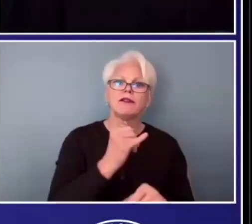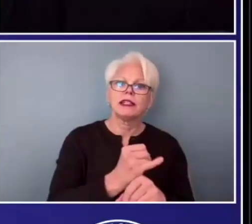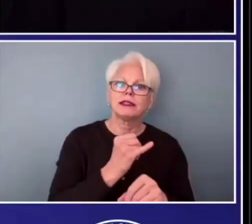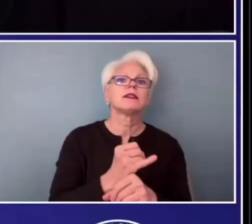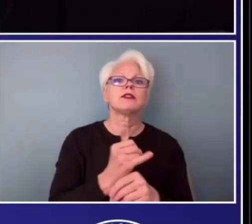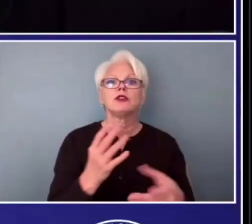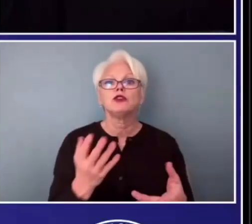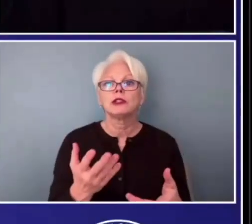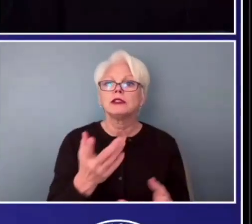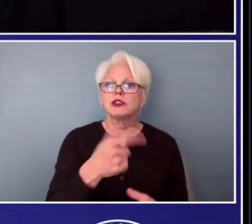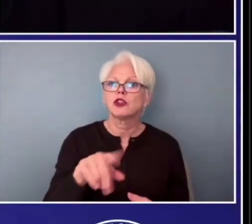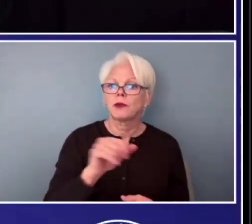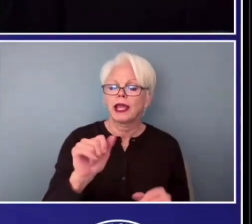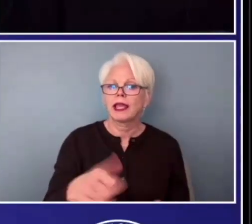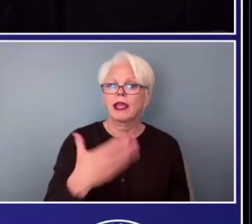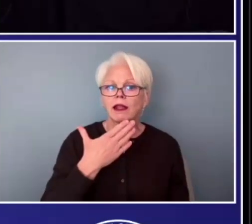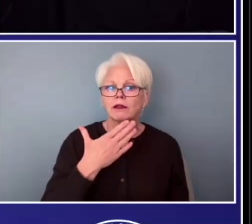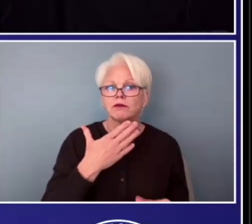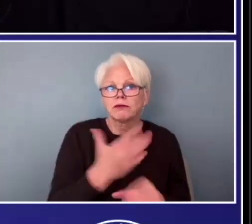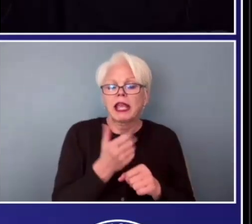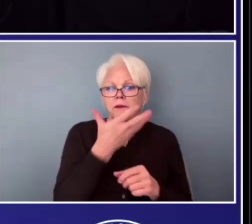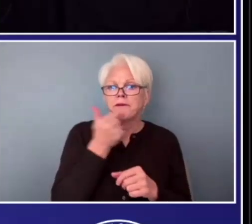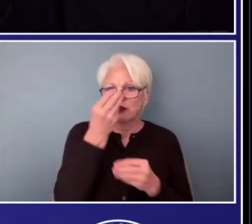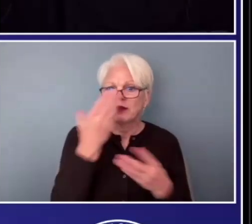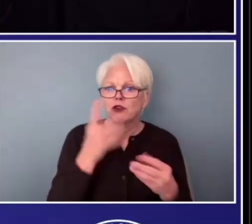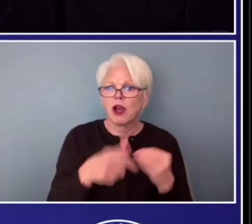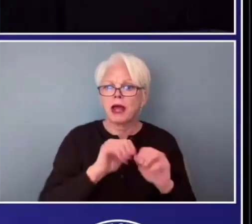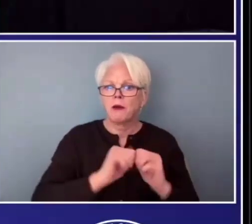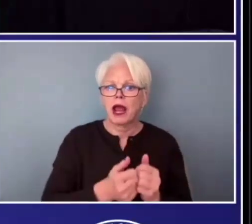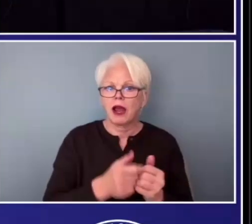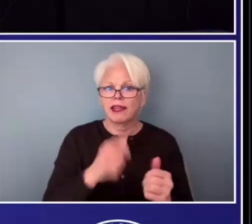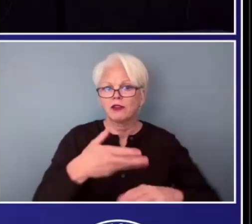better information about how they need to be improving outcomes?